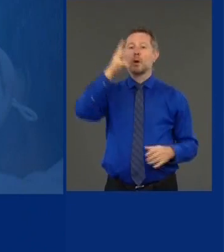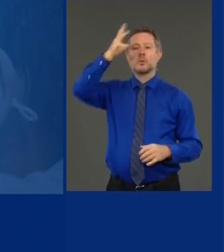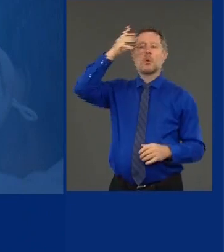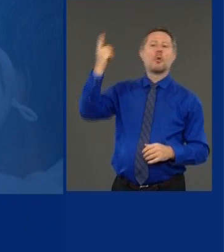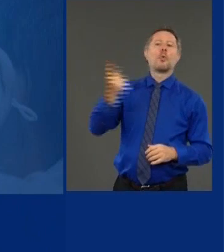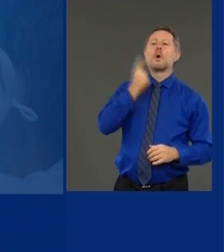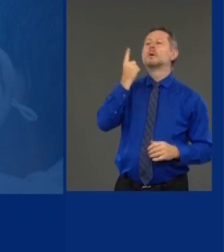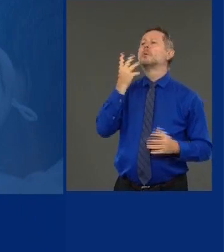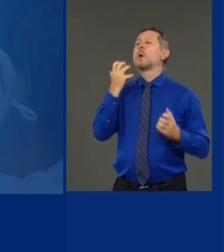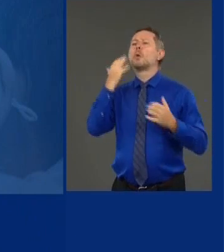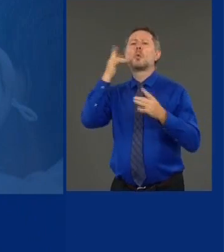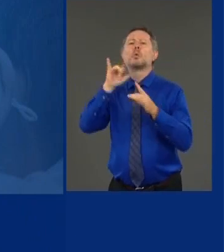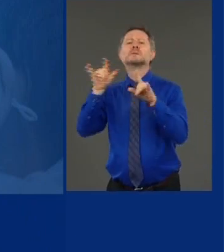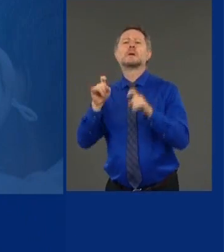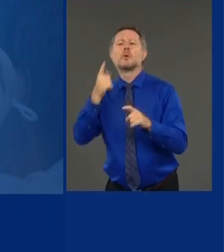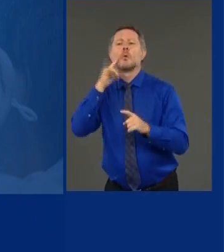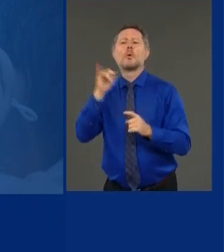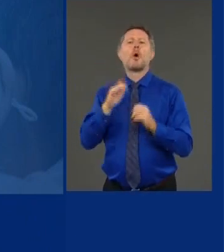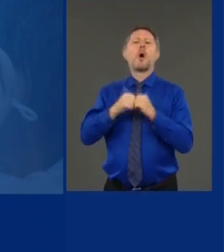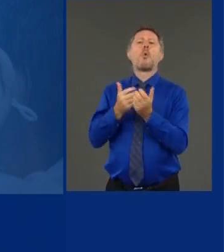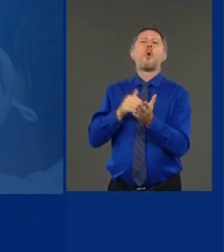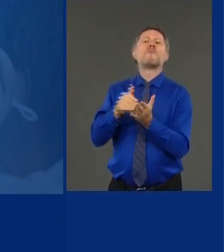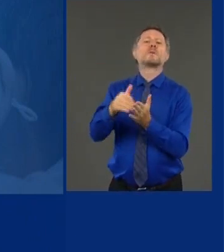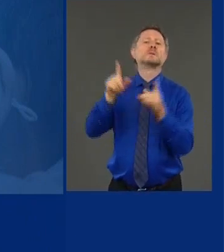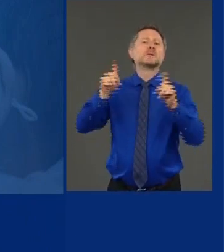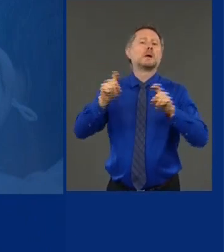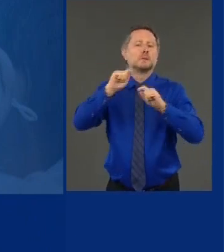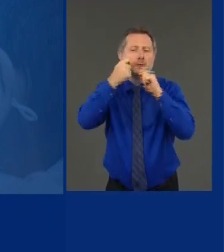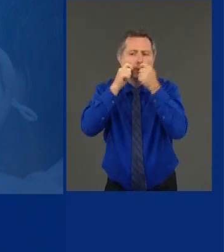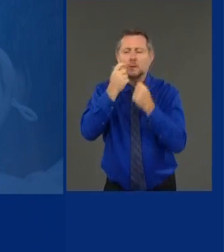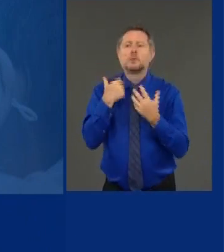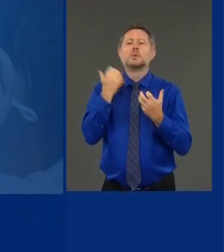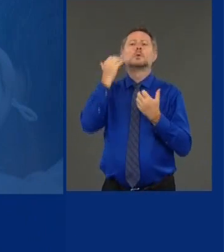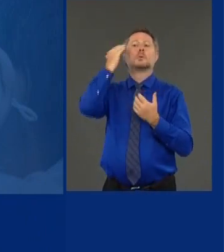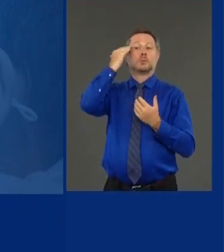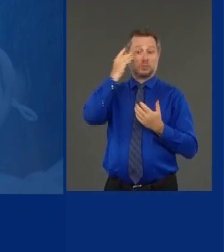I'LL TELL YOU WHAT THEY'RE GOING TO ASK EVERY SCHOOL DISTRICT. HOW ARE YOU GOING TO TEST?